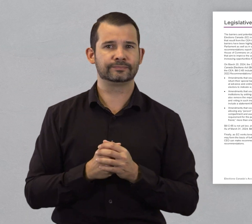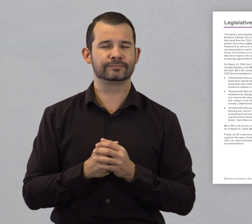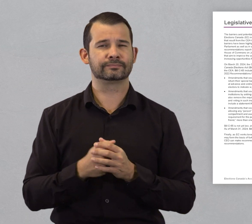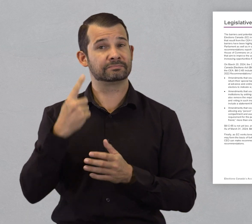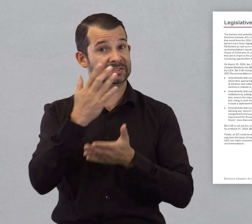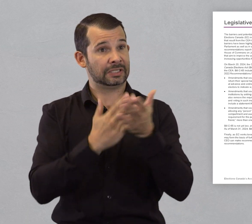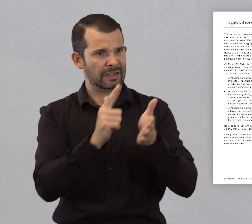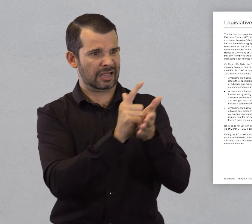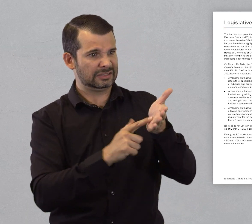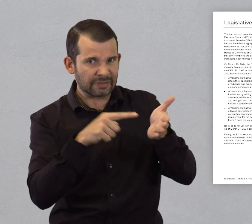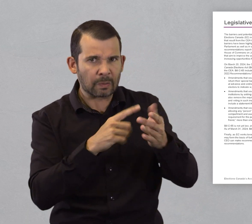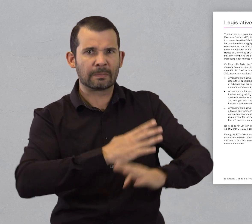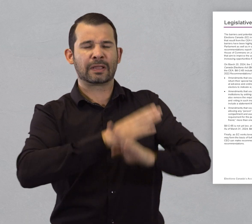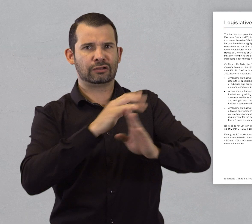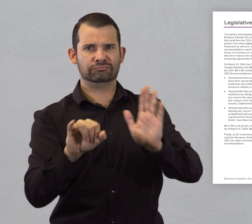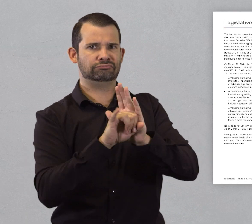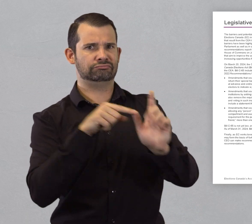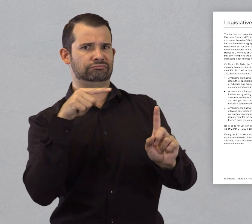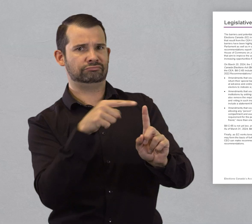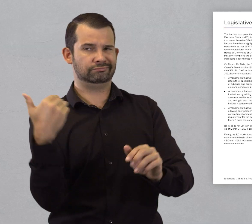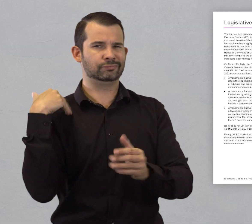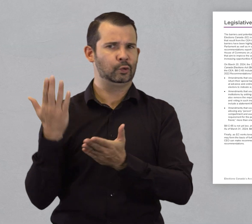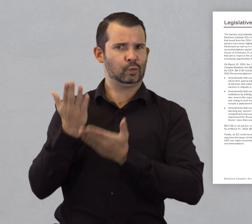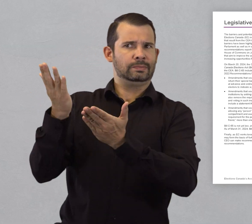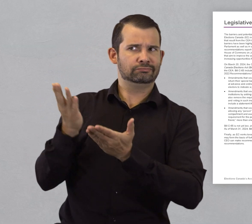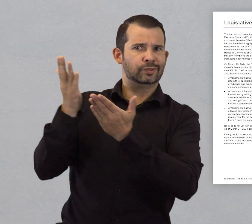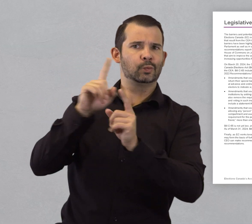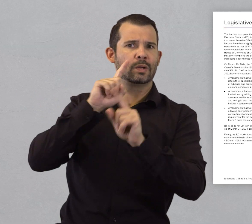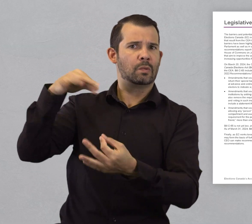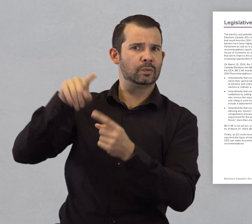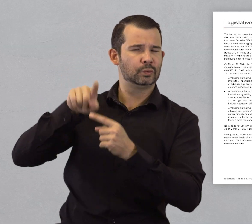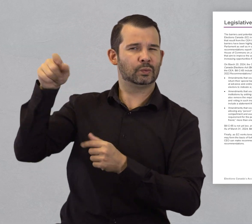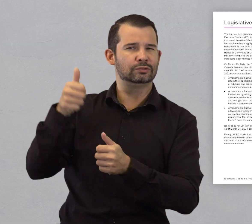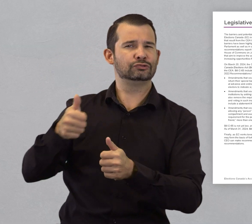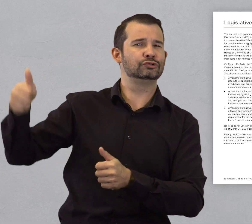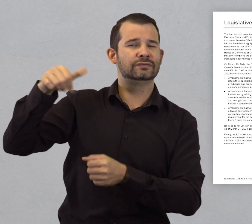Some legislative barriers have been highlighted in past recommendations reports of the Chief